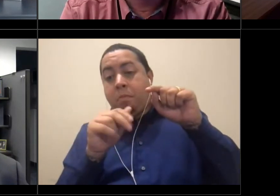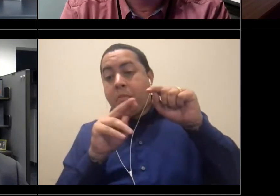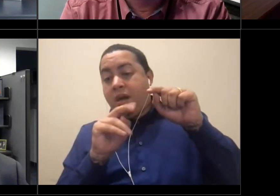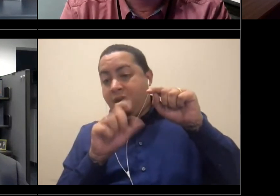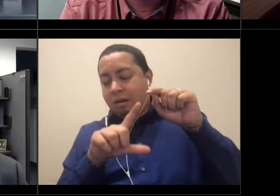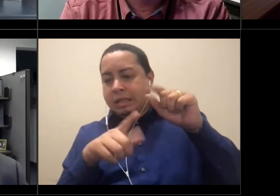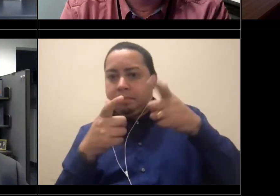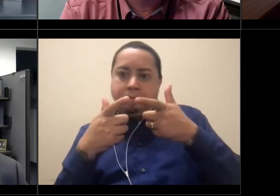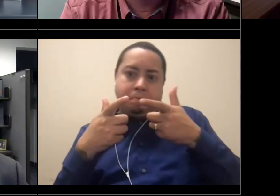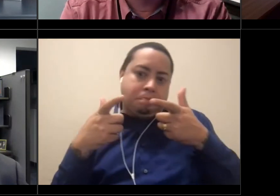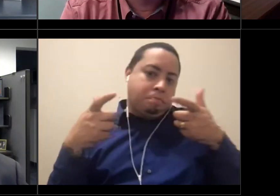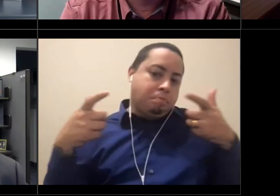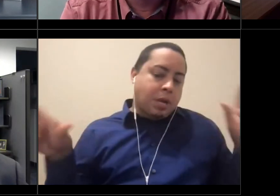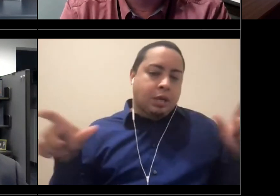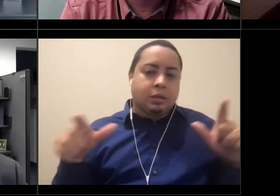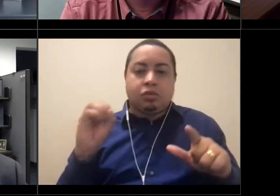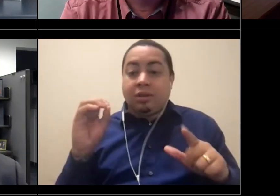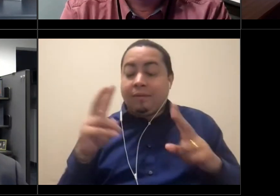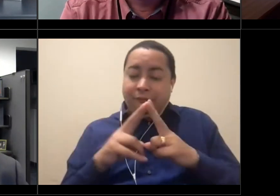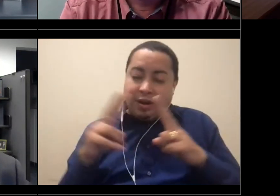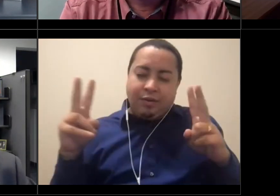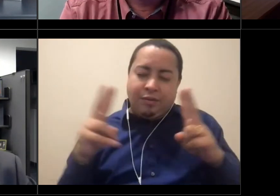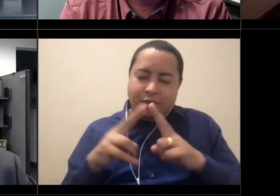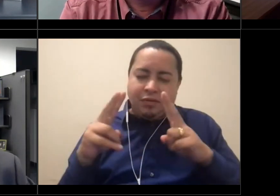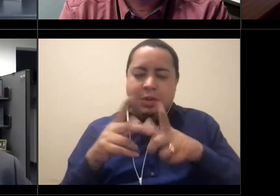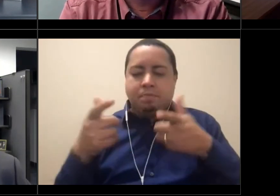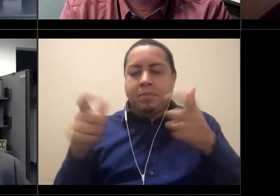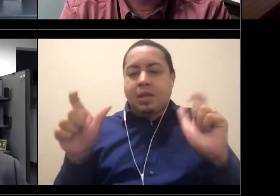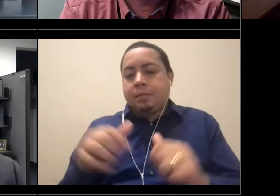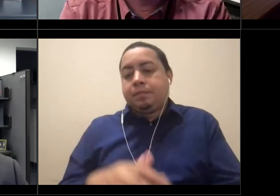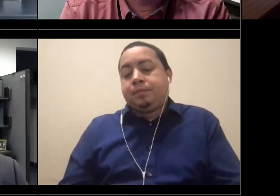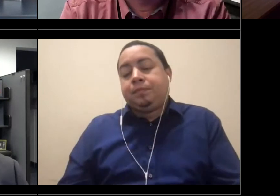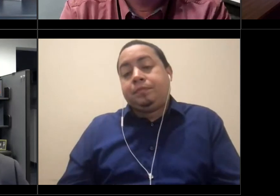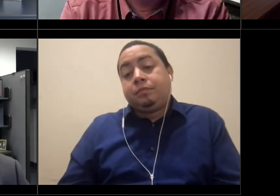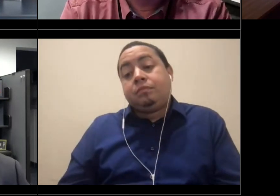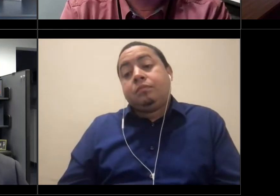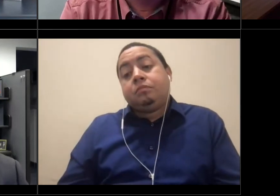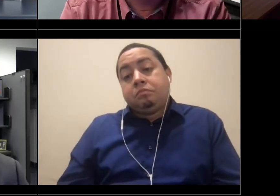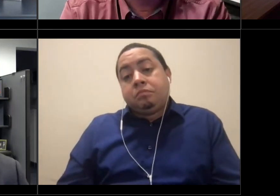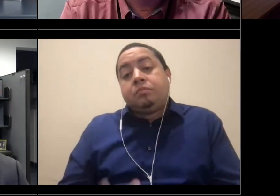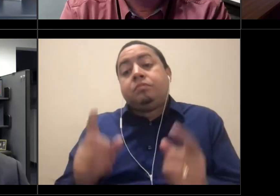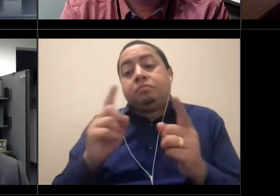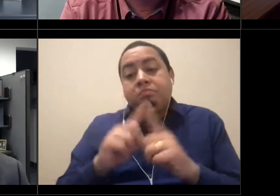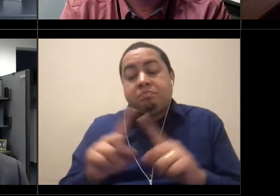So it's very big satellite. But in the future, they'll probably be smaller and smaller